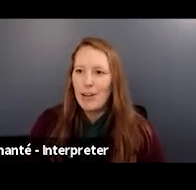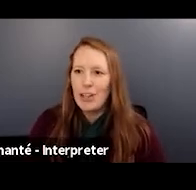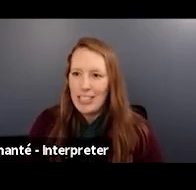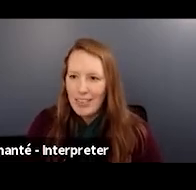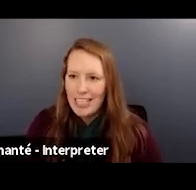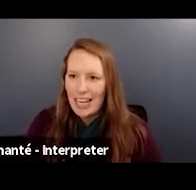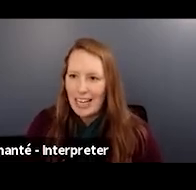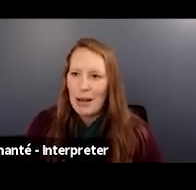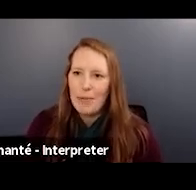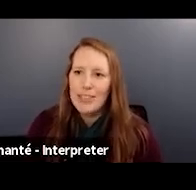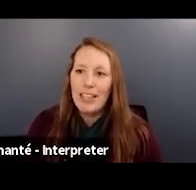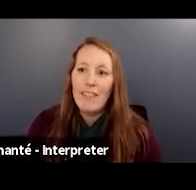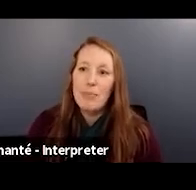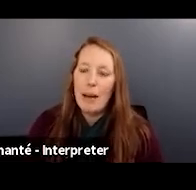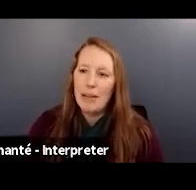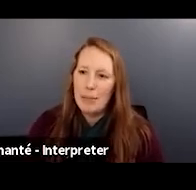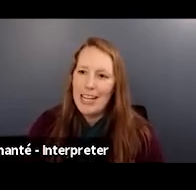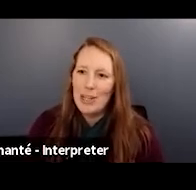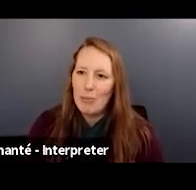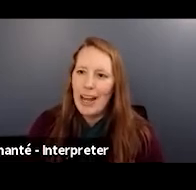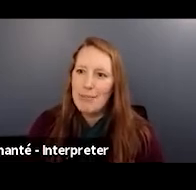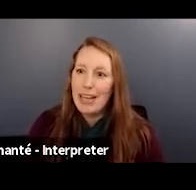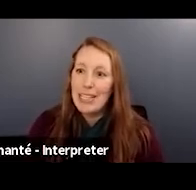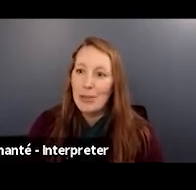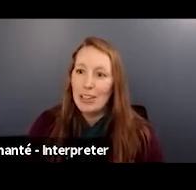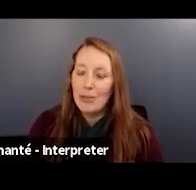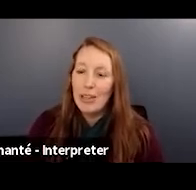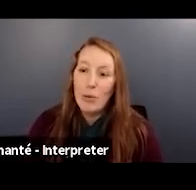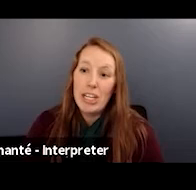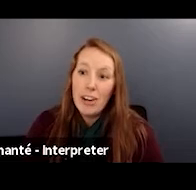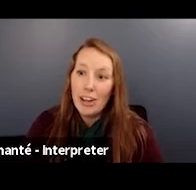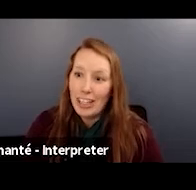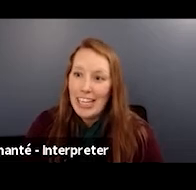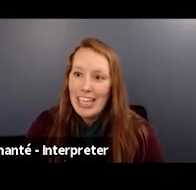my daughter's 17, life has become a little bit easier. But my kids, when they were younger,